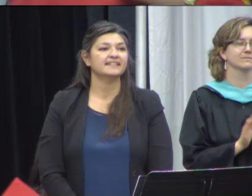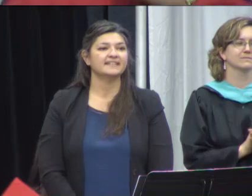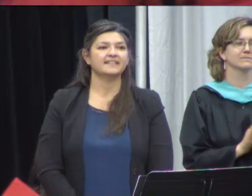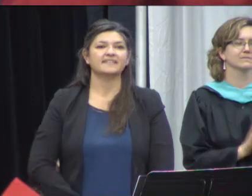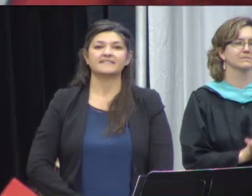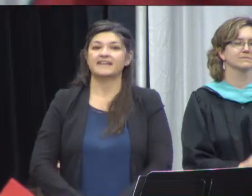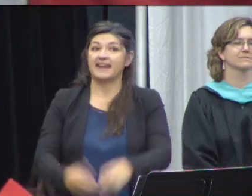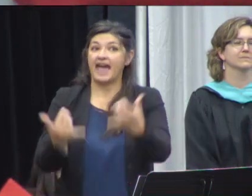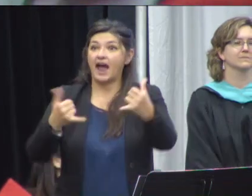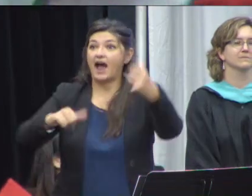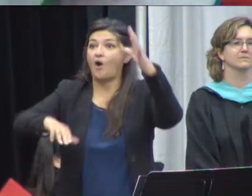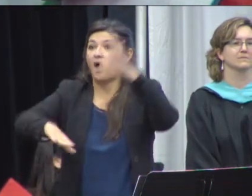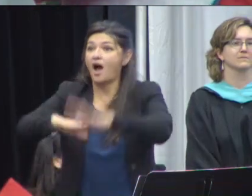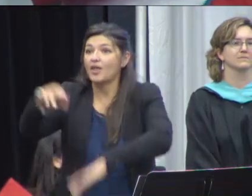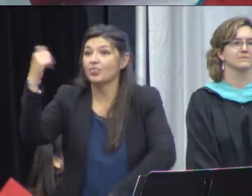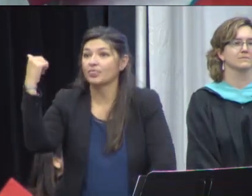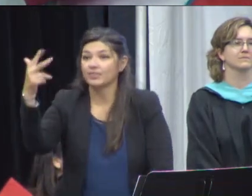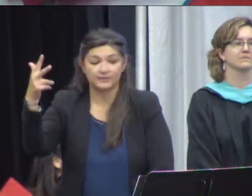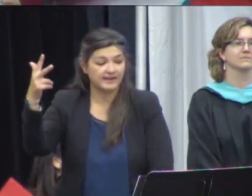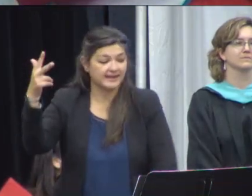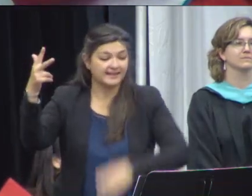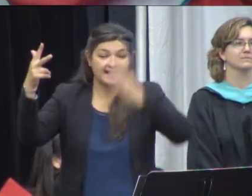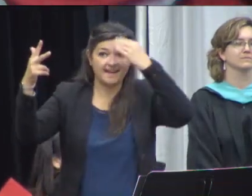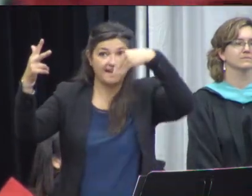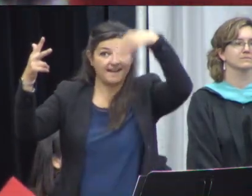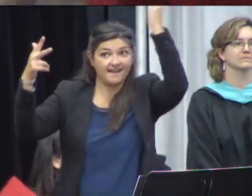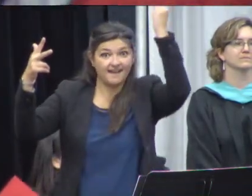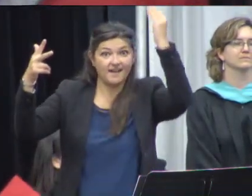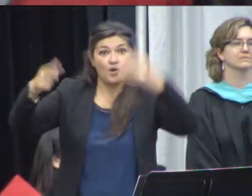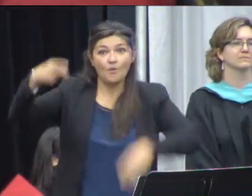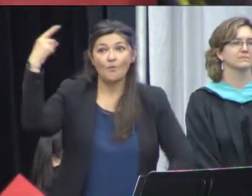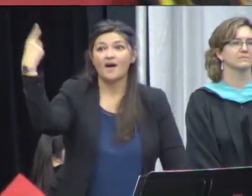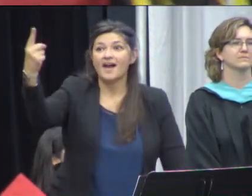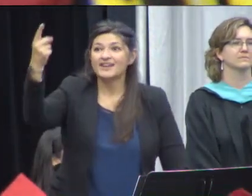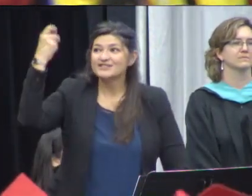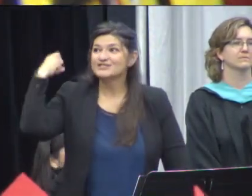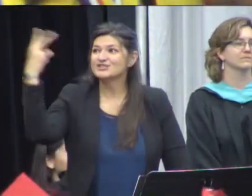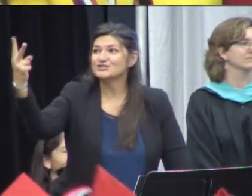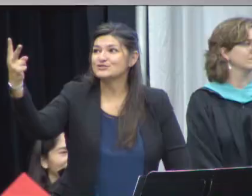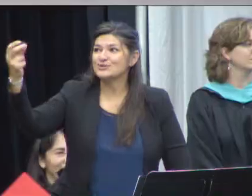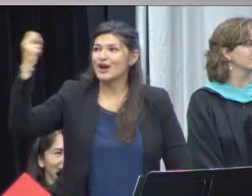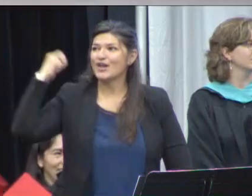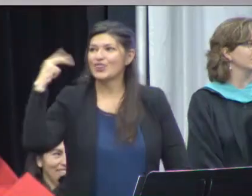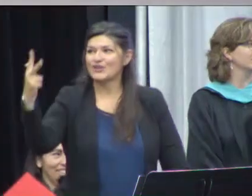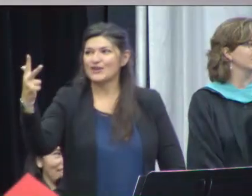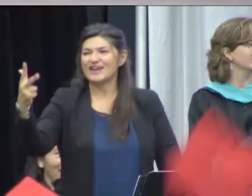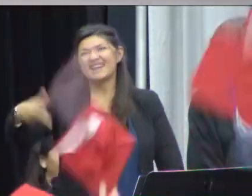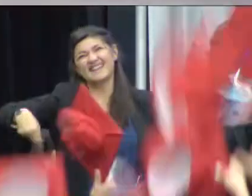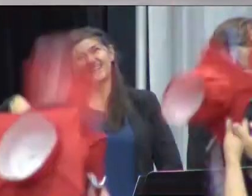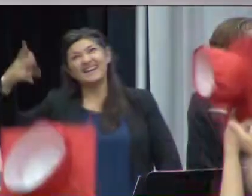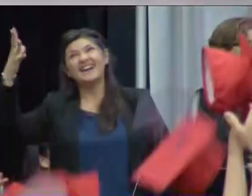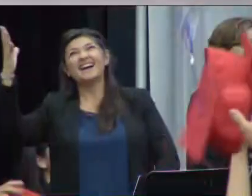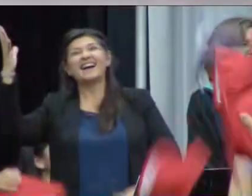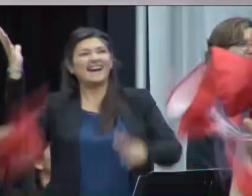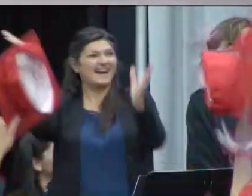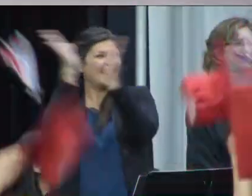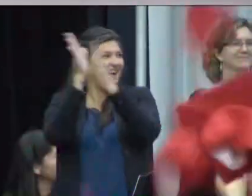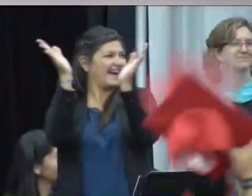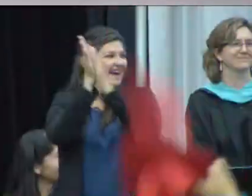Now, on three, you may throw your caps in the air. One, two, three.